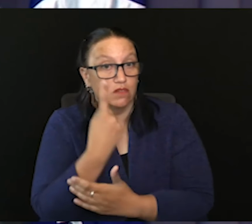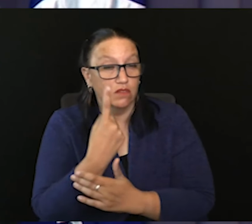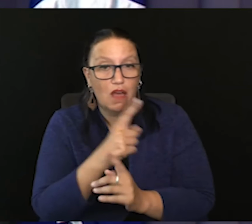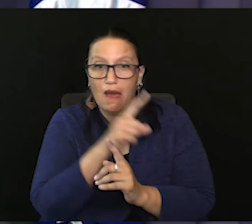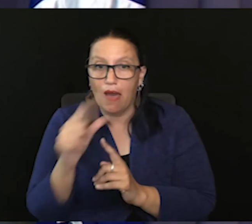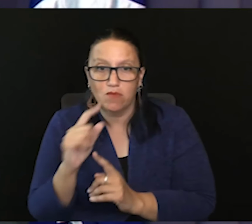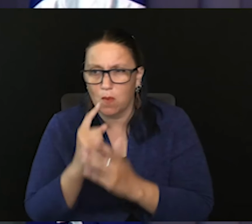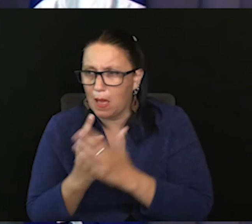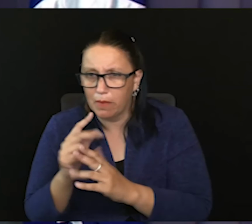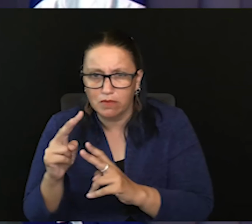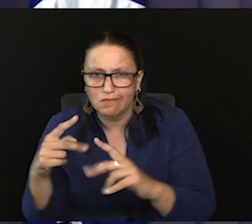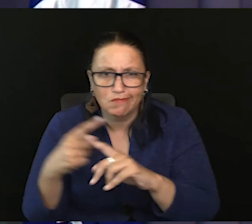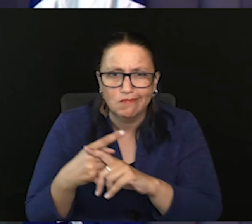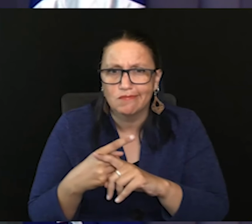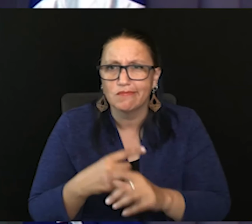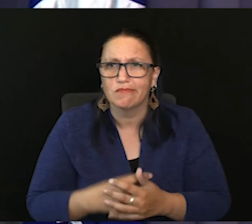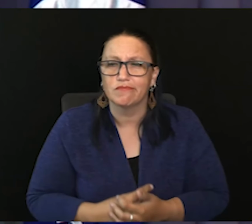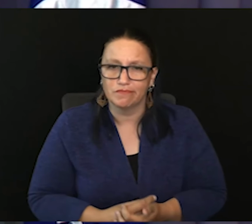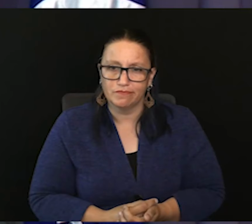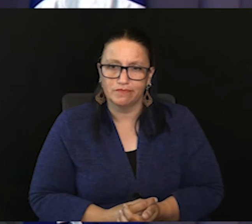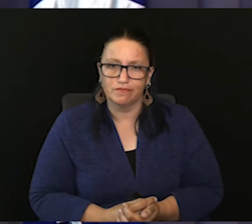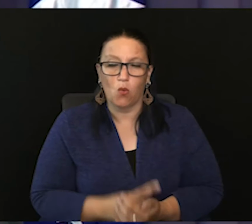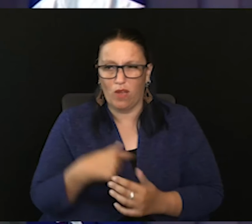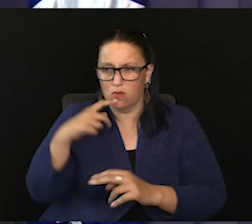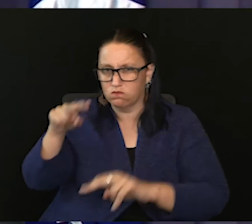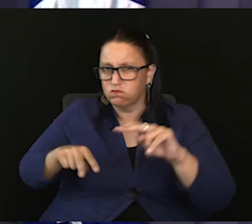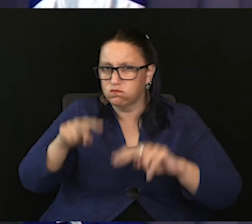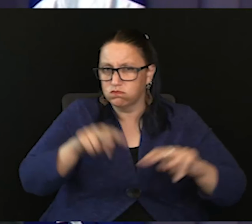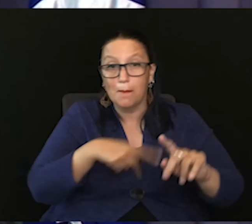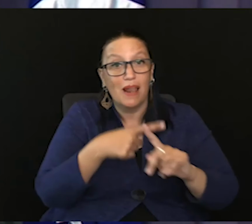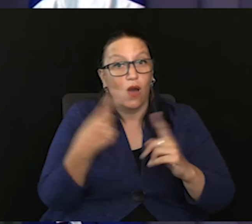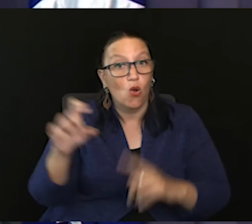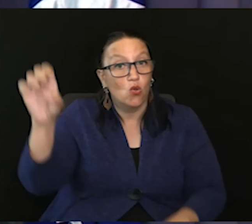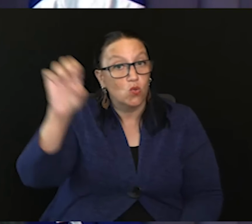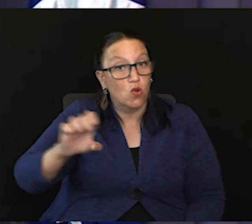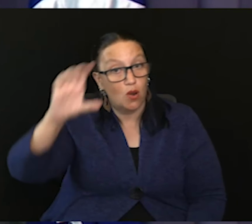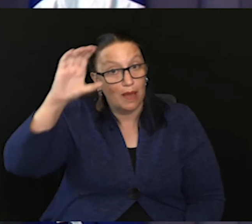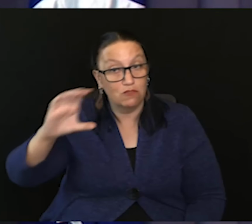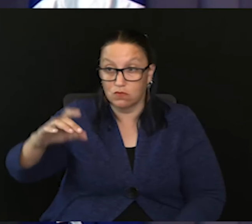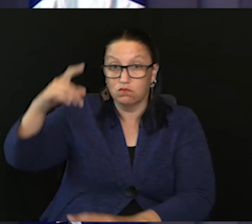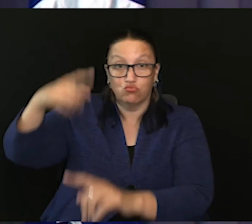for example, the prescribing advice needs to be changed. And we'll be working closely with those European countries